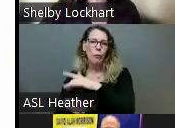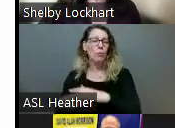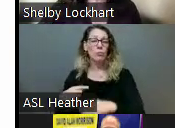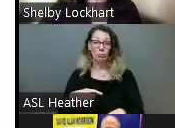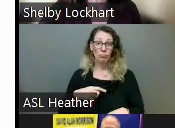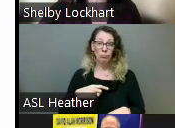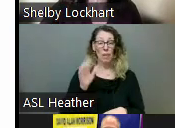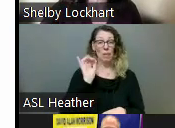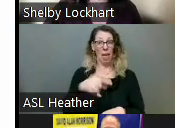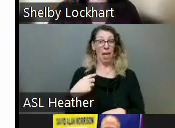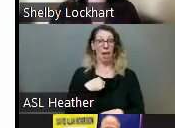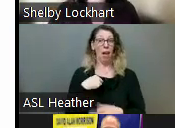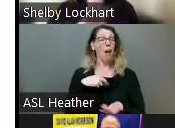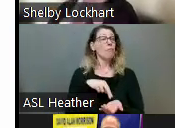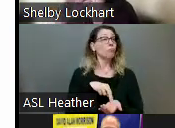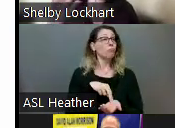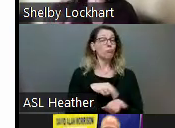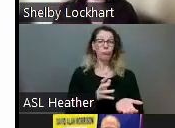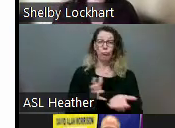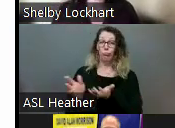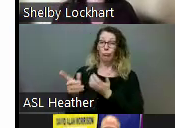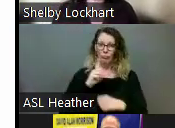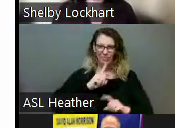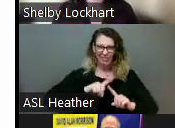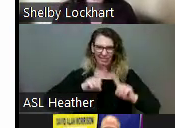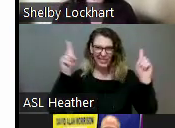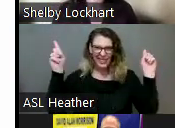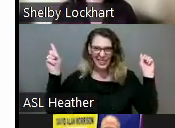data that I collected told a completely different story about what 9th graders